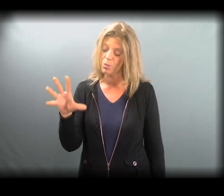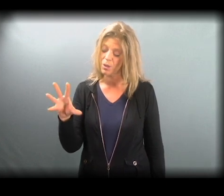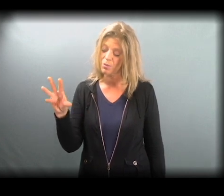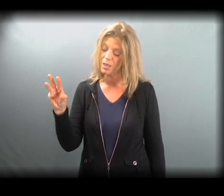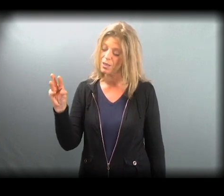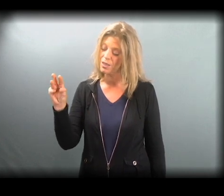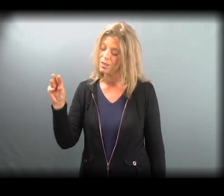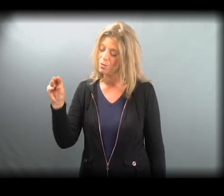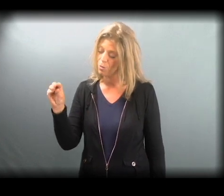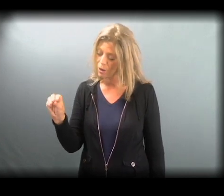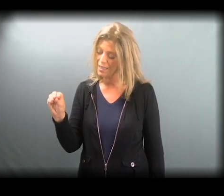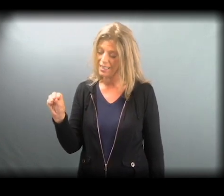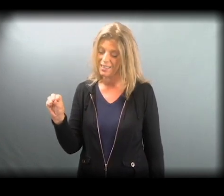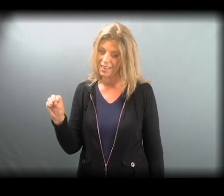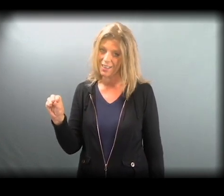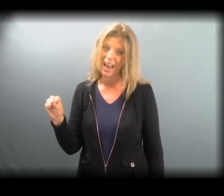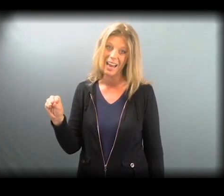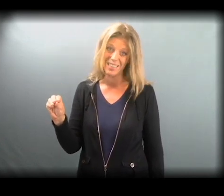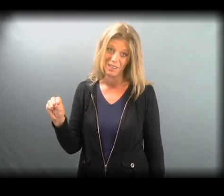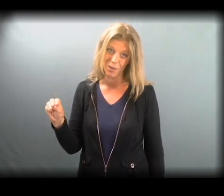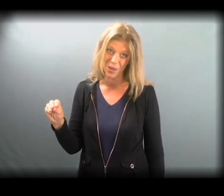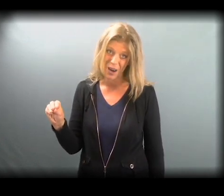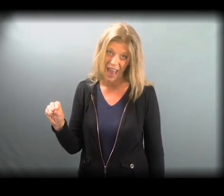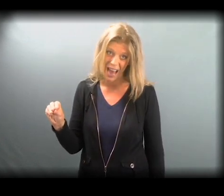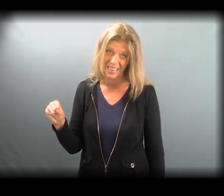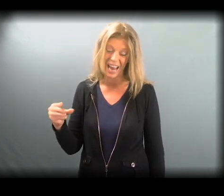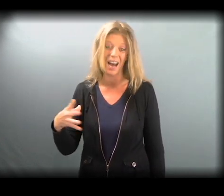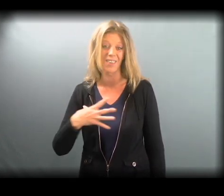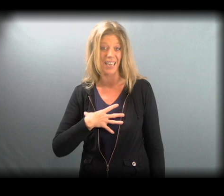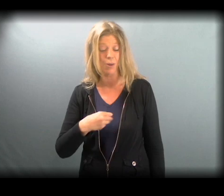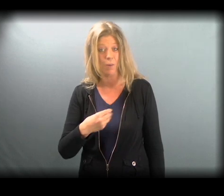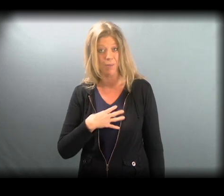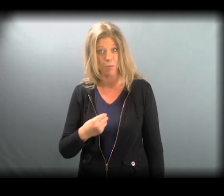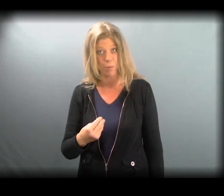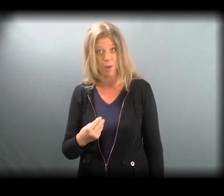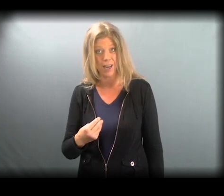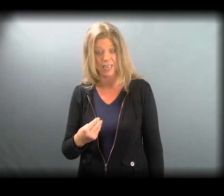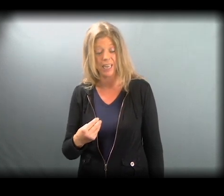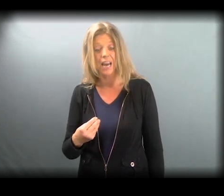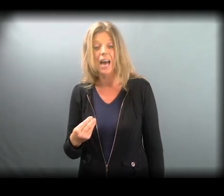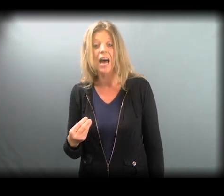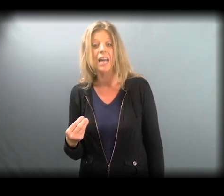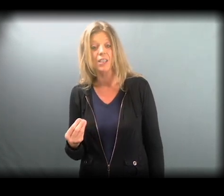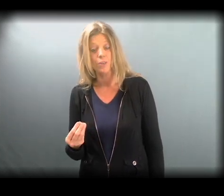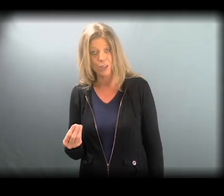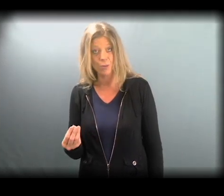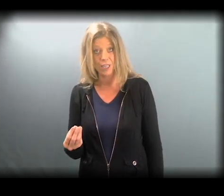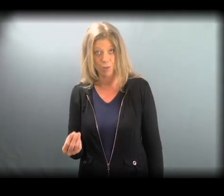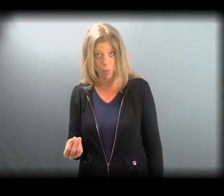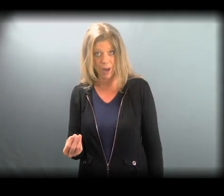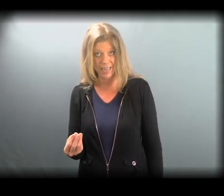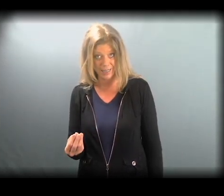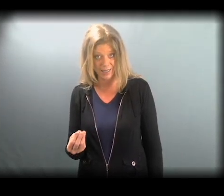pull your fingers towards each other as you pull your hand out and away from your body, and you do it twice.